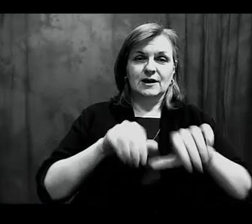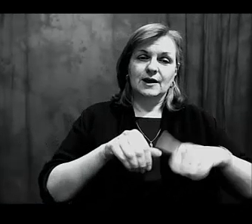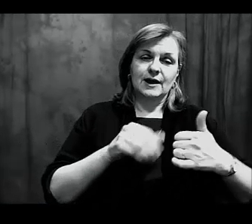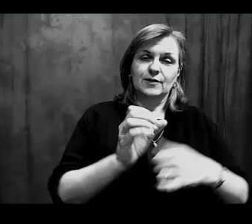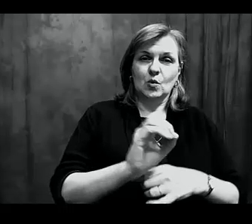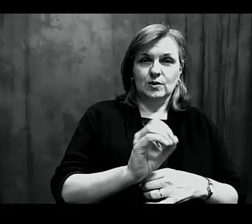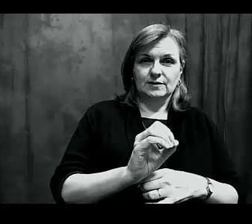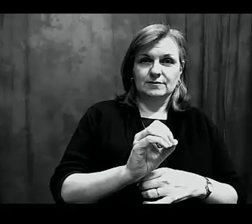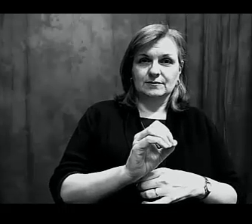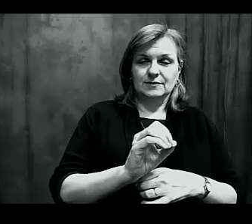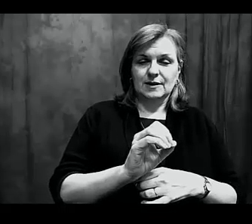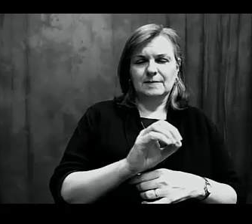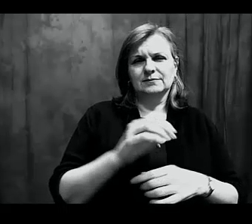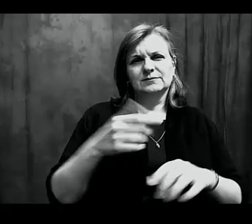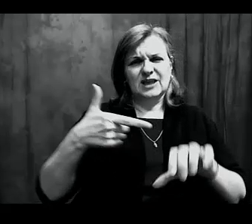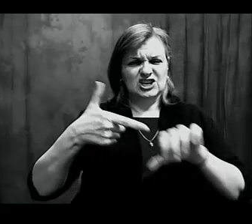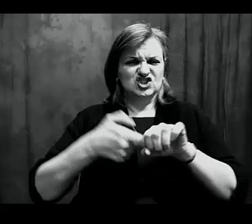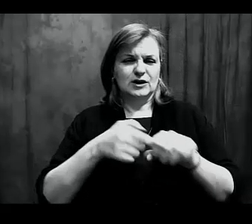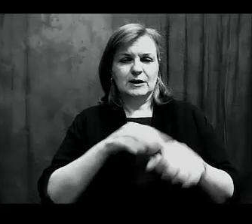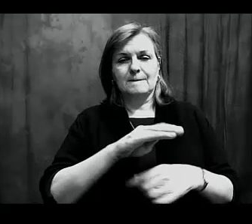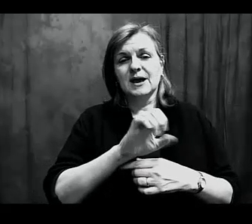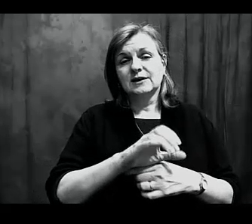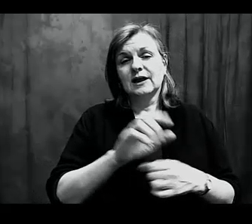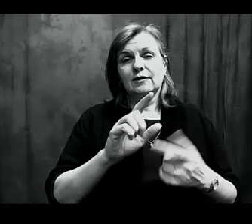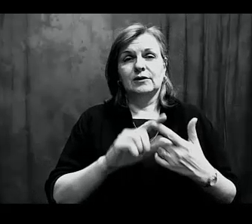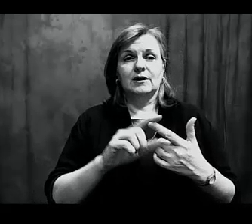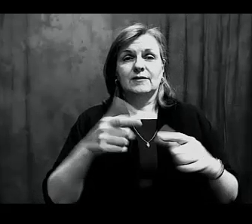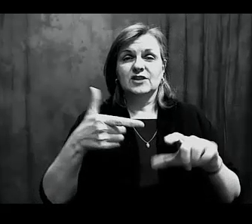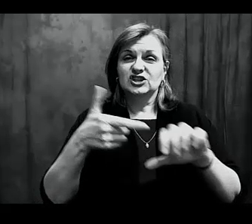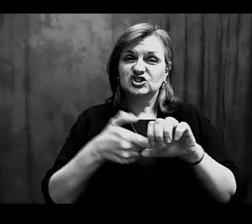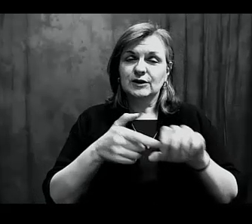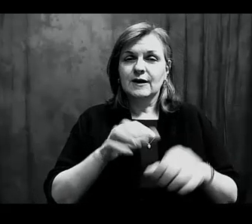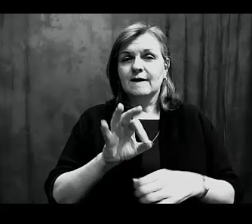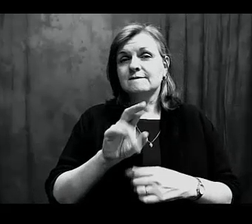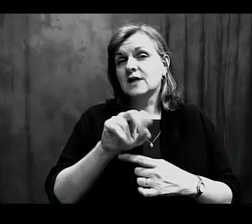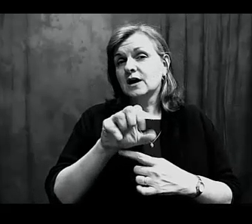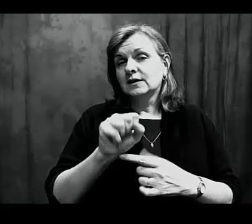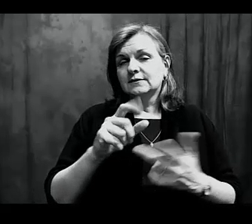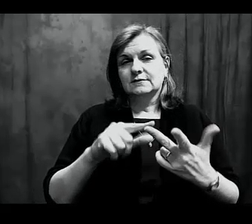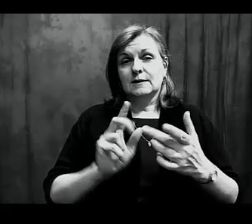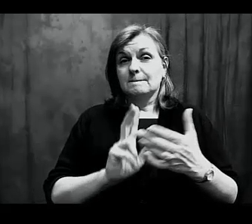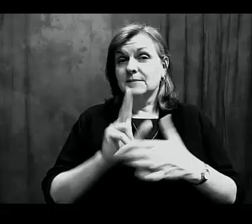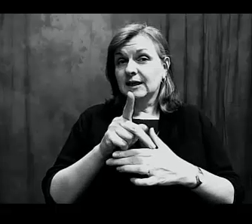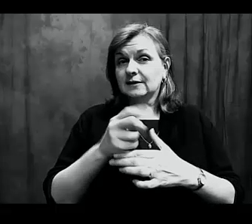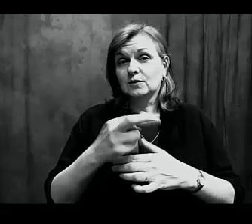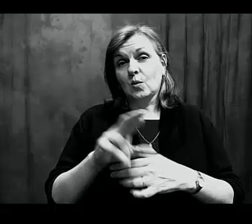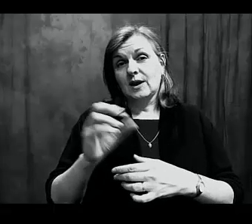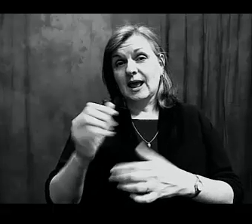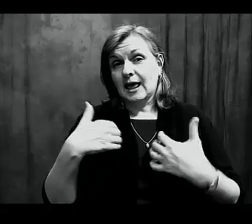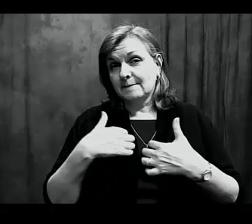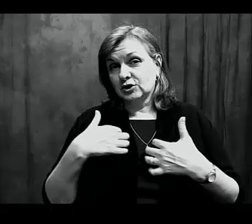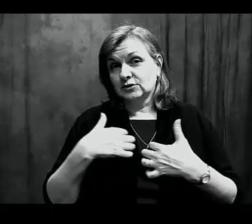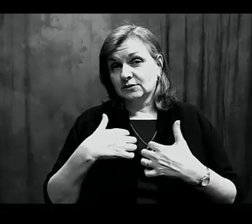viruses infect many organisms even bacteria but usually fungus plants and animals